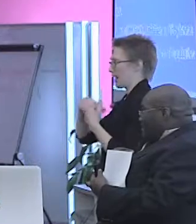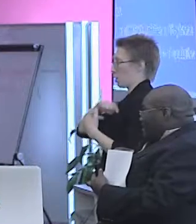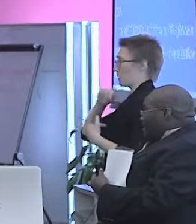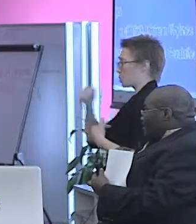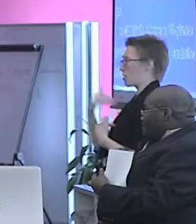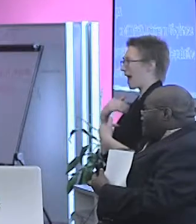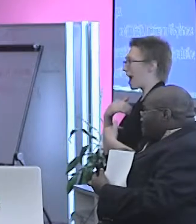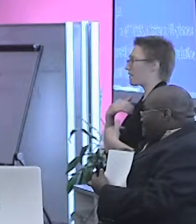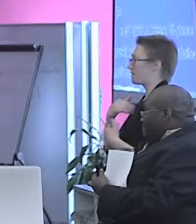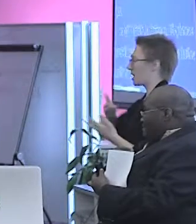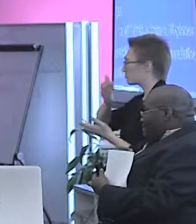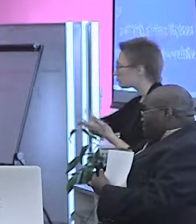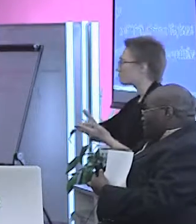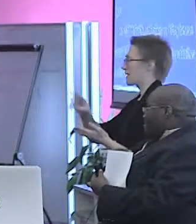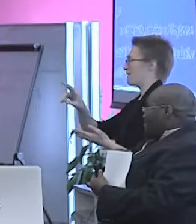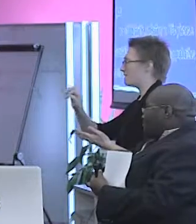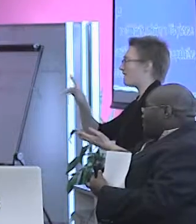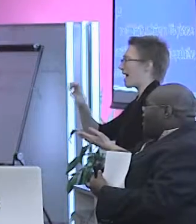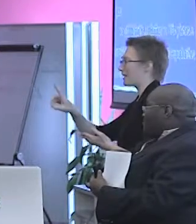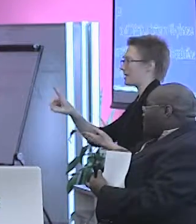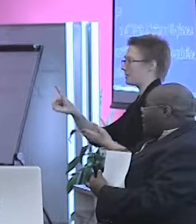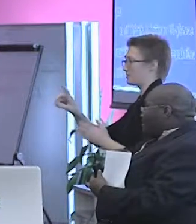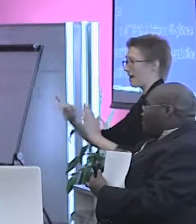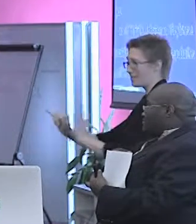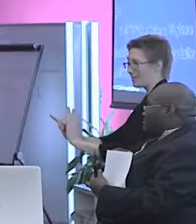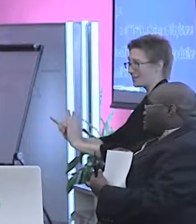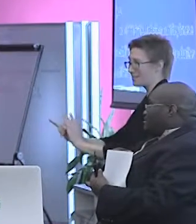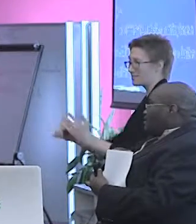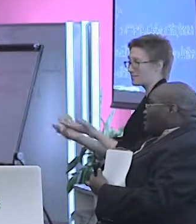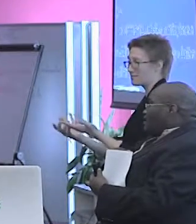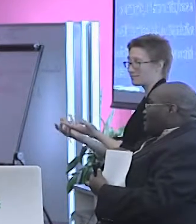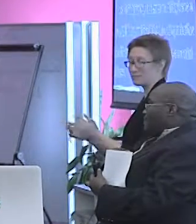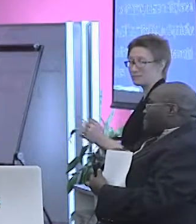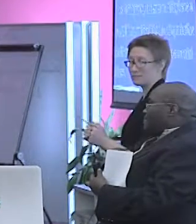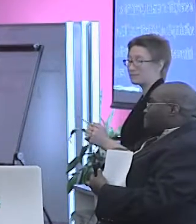I mean there's people out there who've transitioned, who have found happiness,